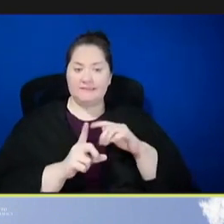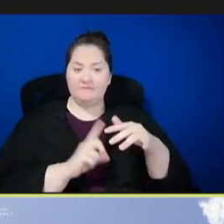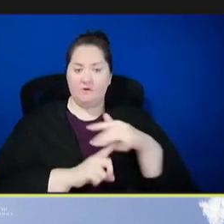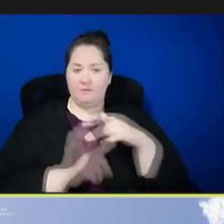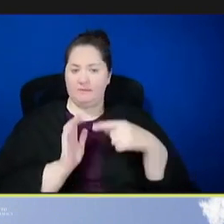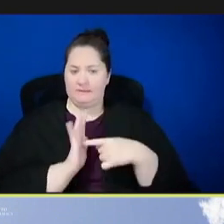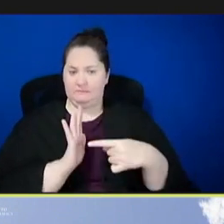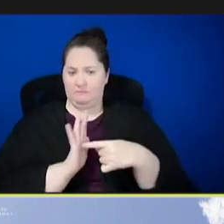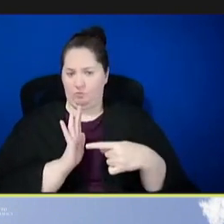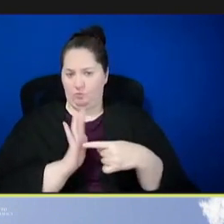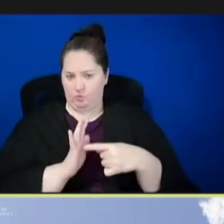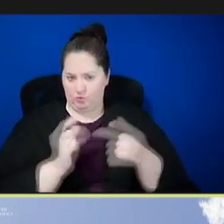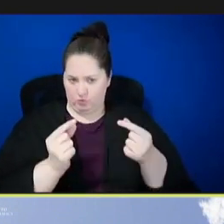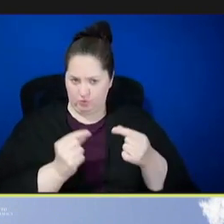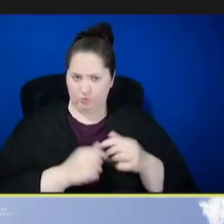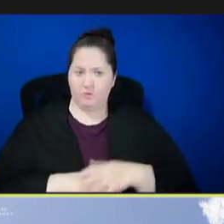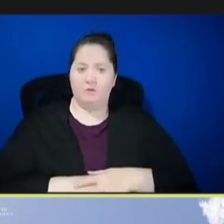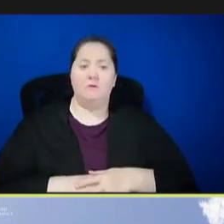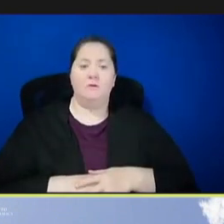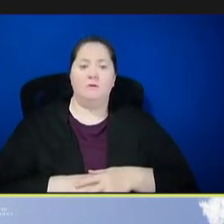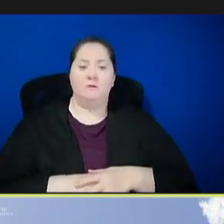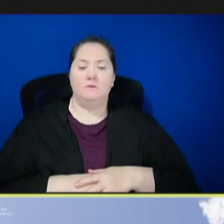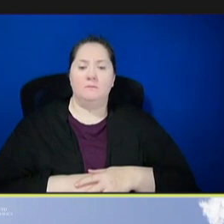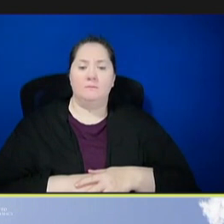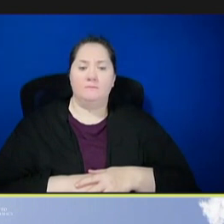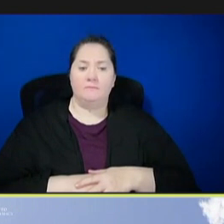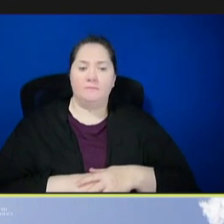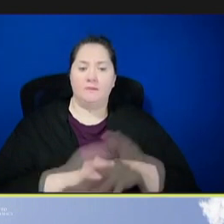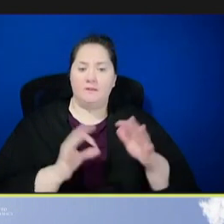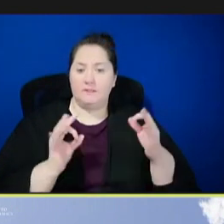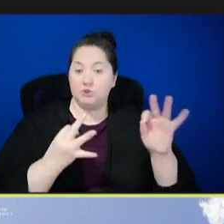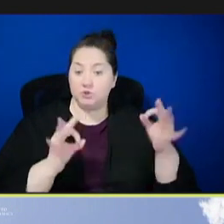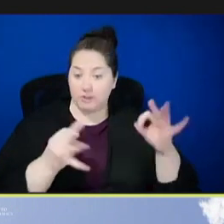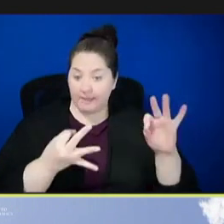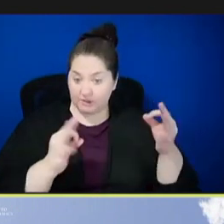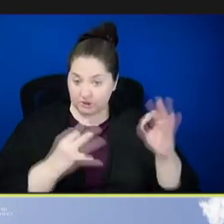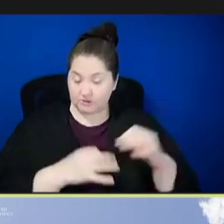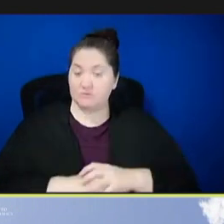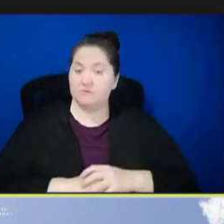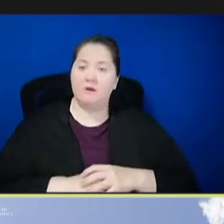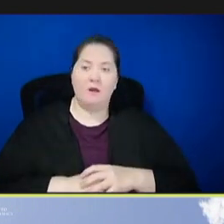things we can do, and I want to point out distractions. We all know that this works,